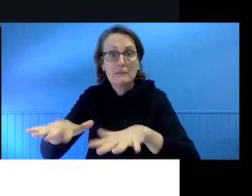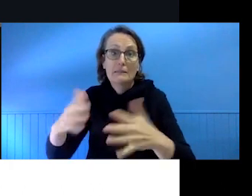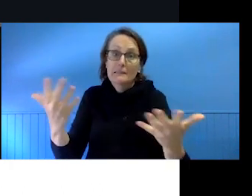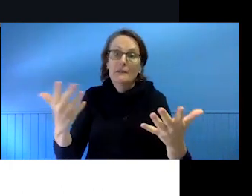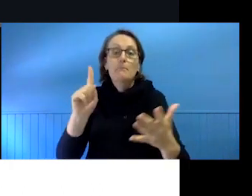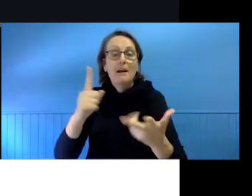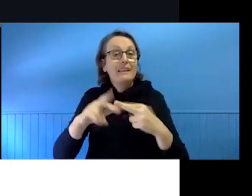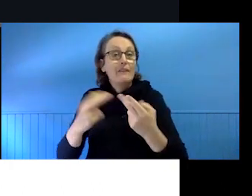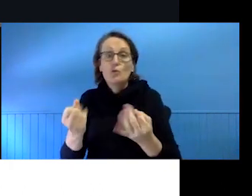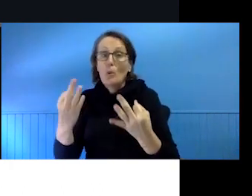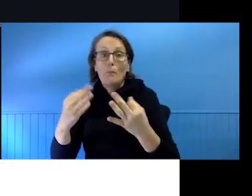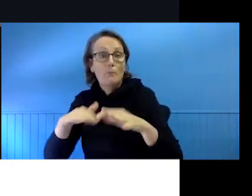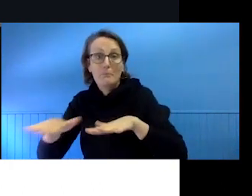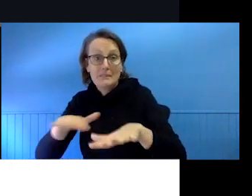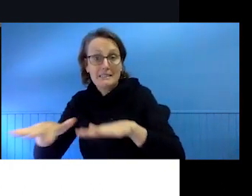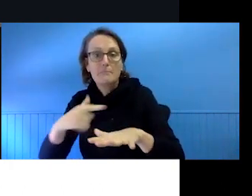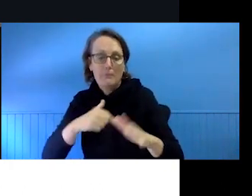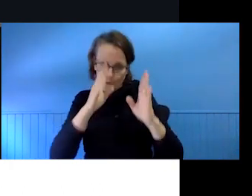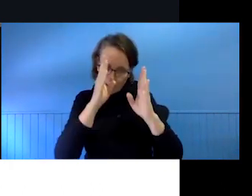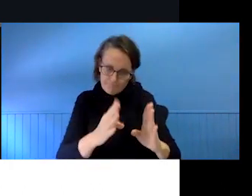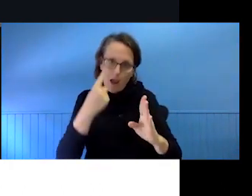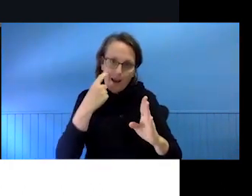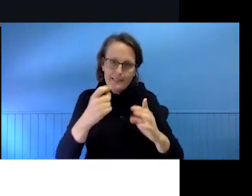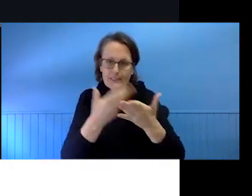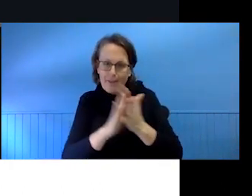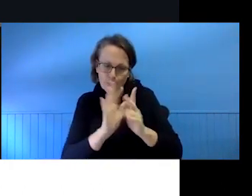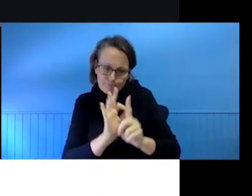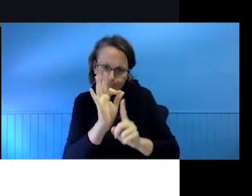But I have created some suggestions around potentially